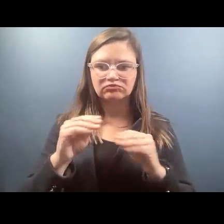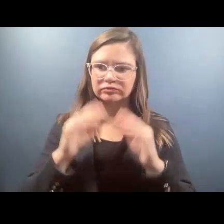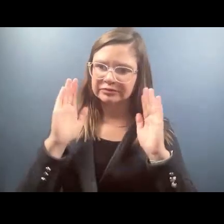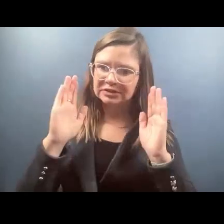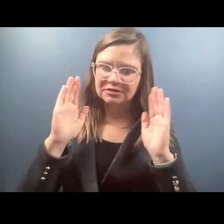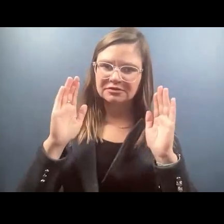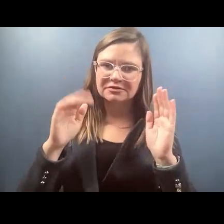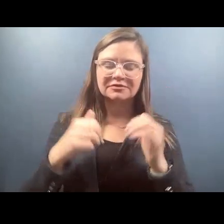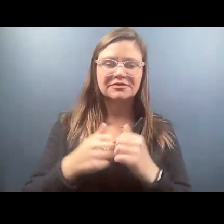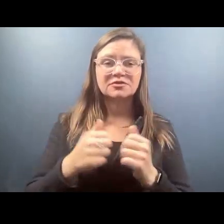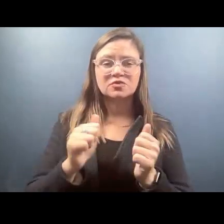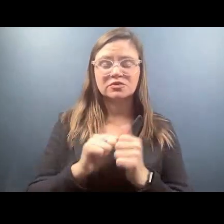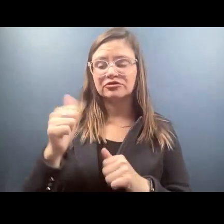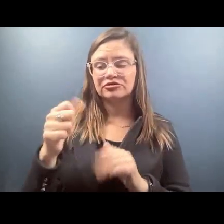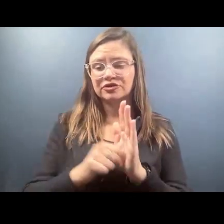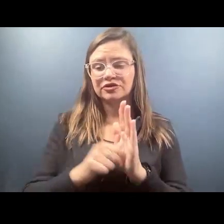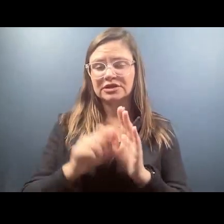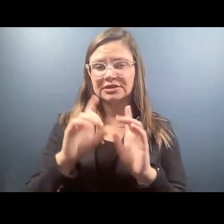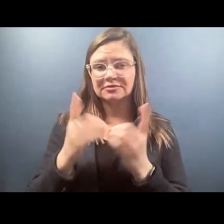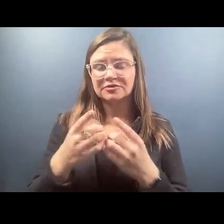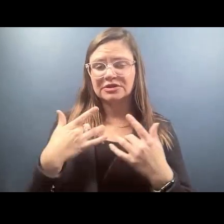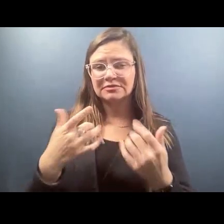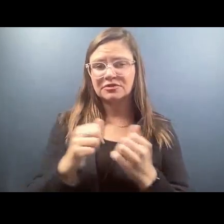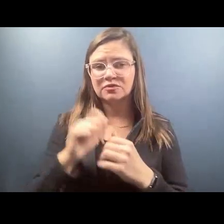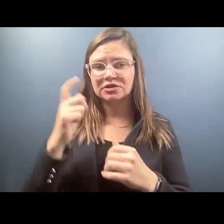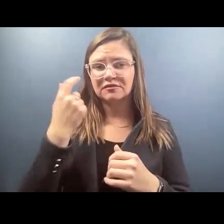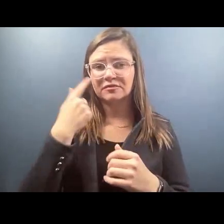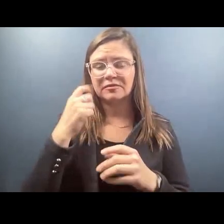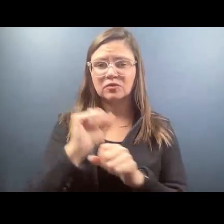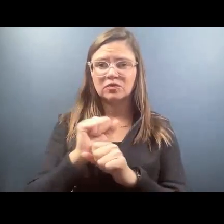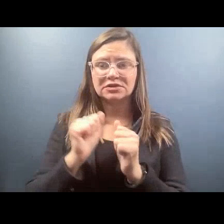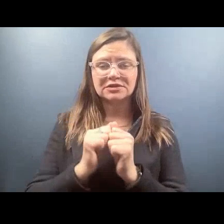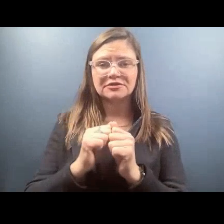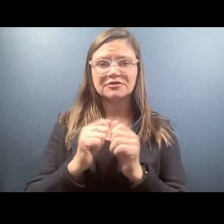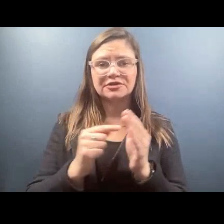As with other state departments, typically in government, you know, working together sometimes does or does not happen.